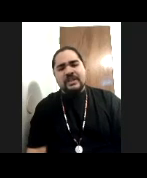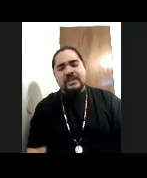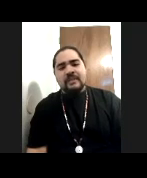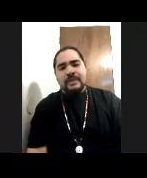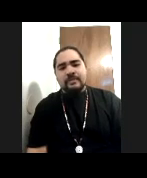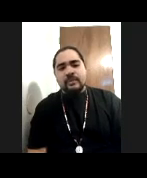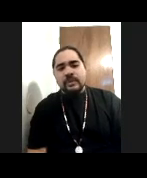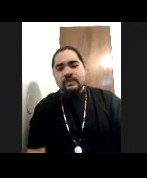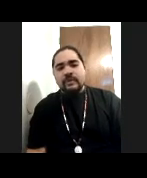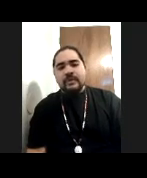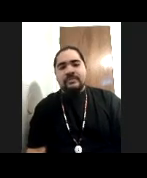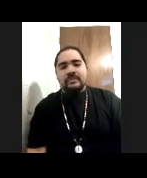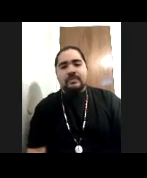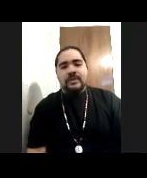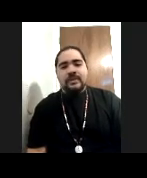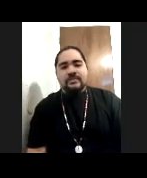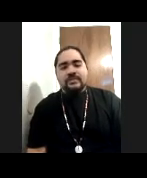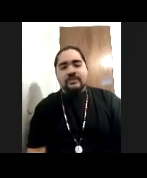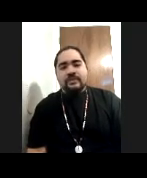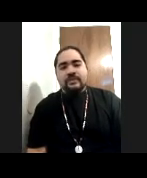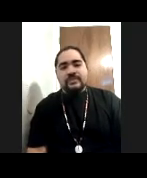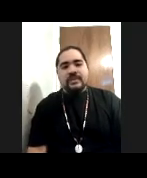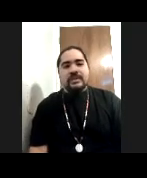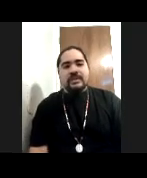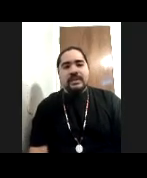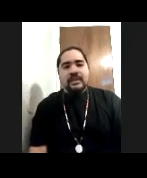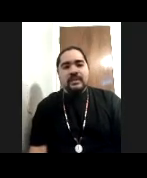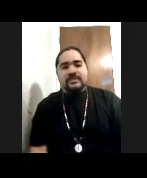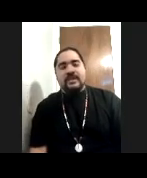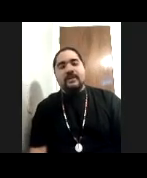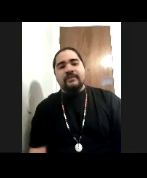A lot of people fall into where they're just so focused on themselves